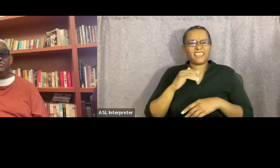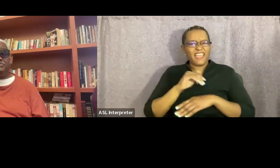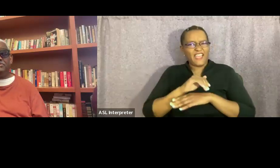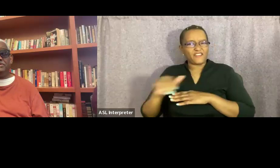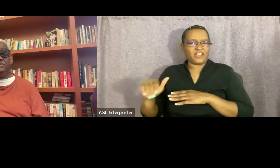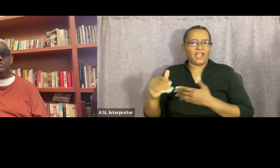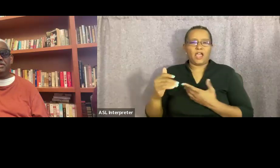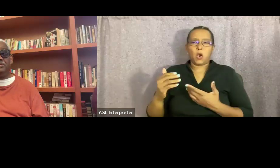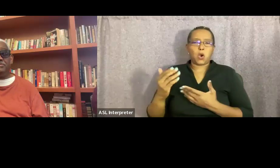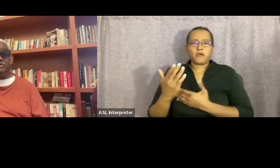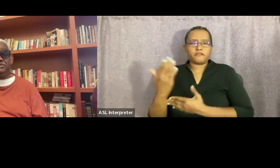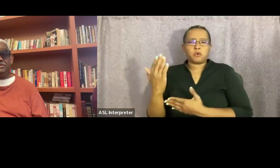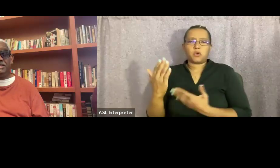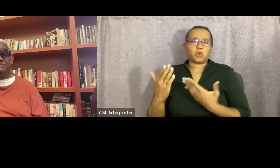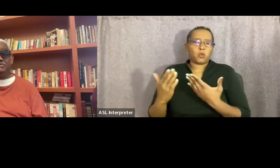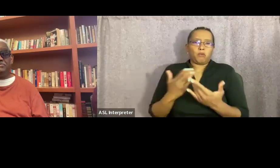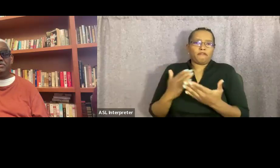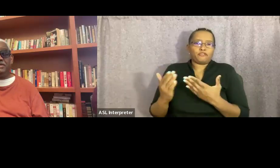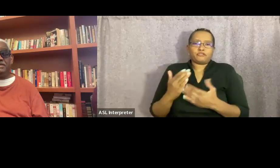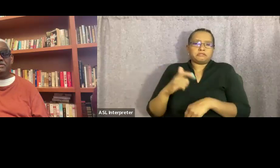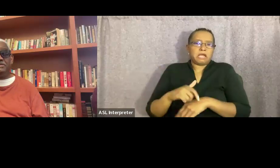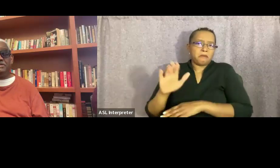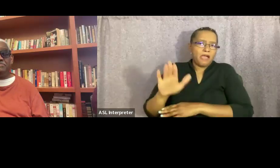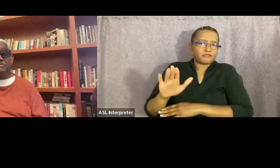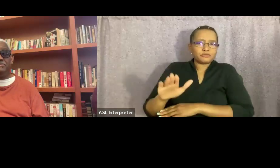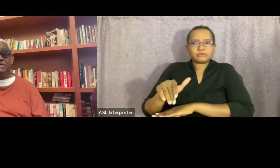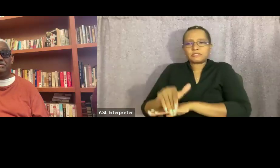I would do it whether it was in the afternoon or night people would come